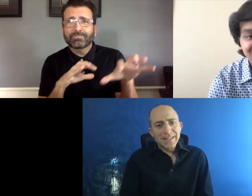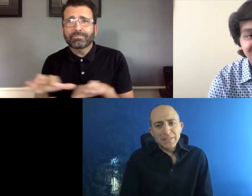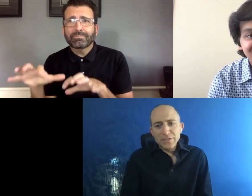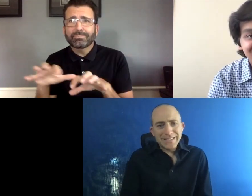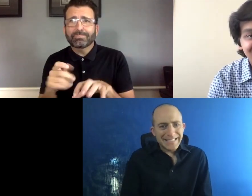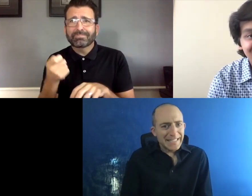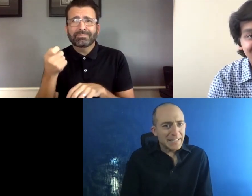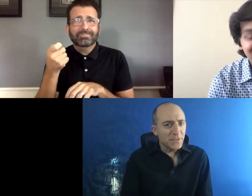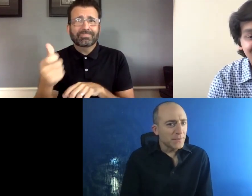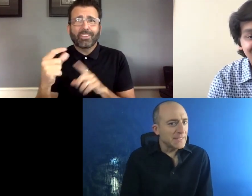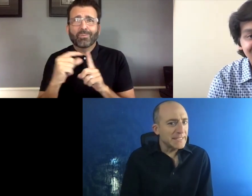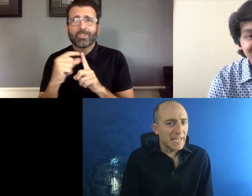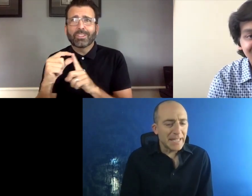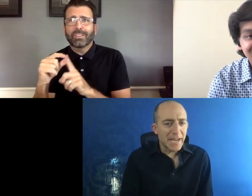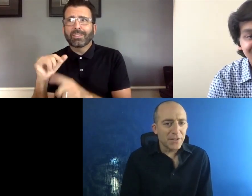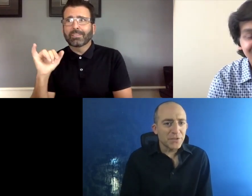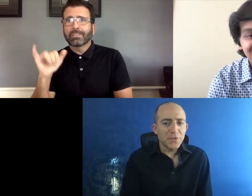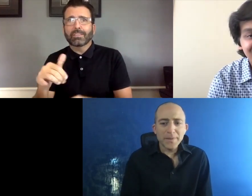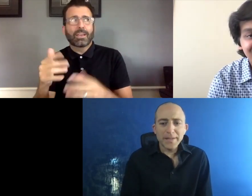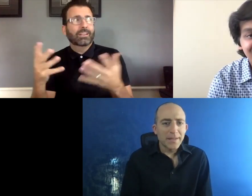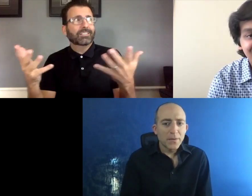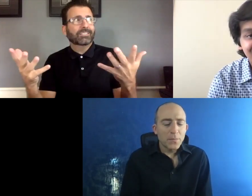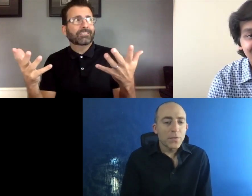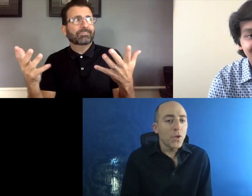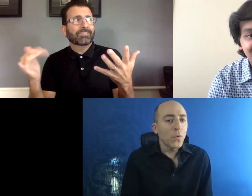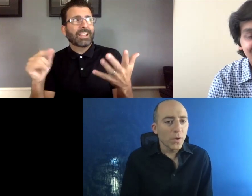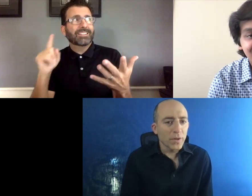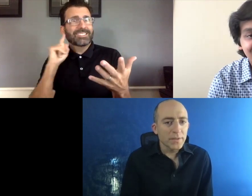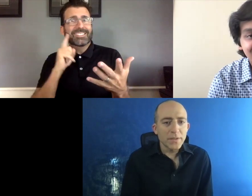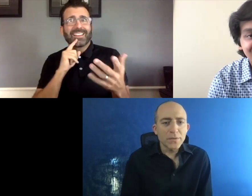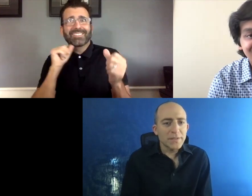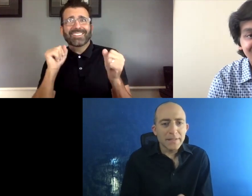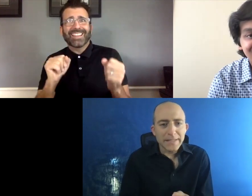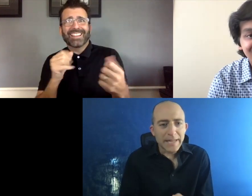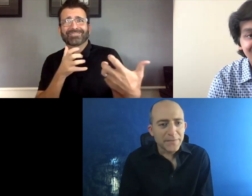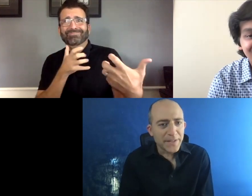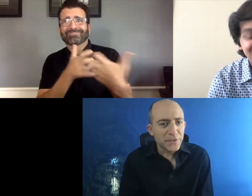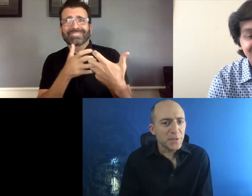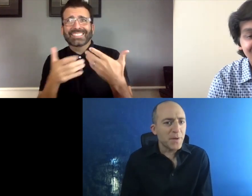just see these old these silent actors doing, with no words, you know just their facial expression,